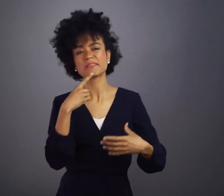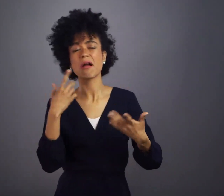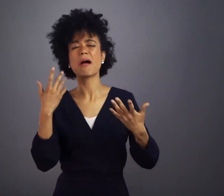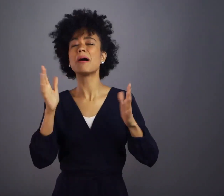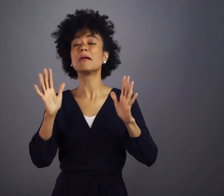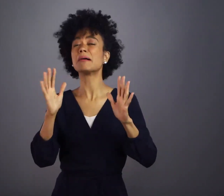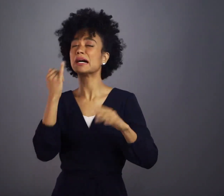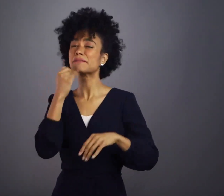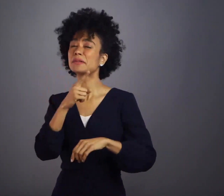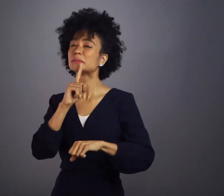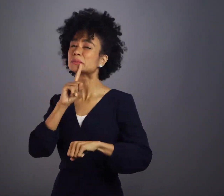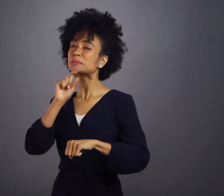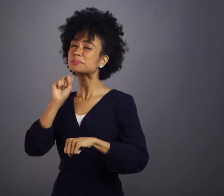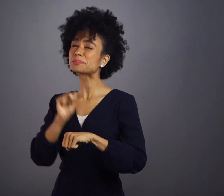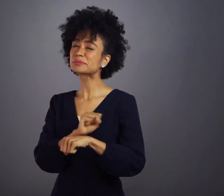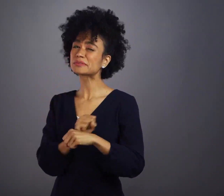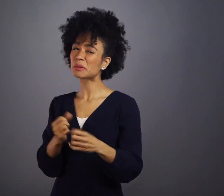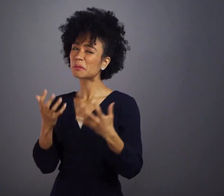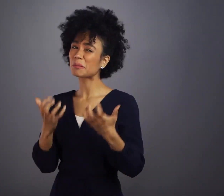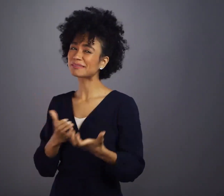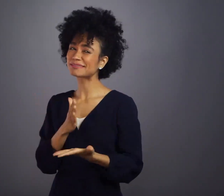"He could stop if he wanted to."